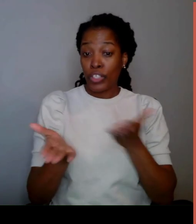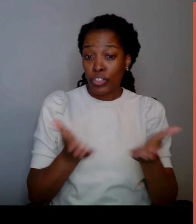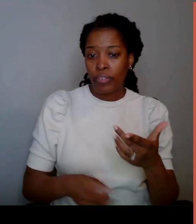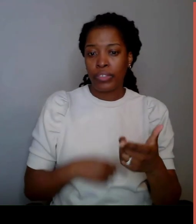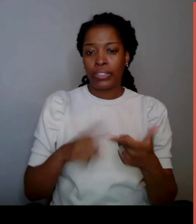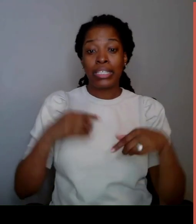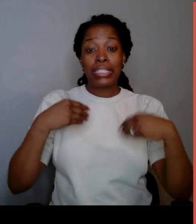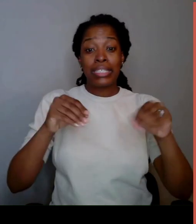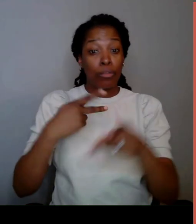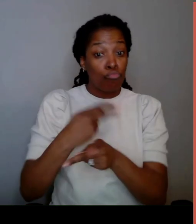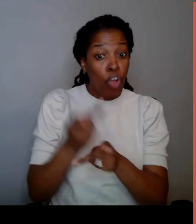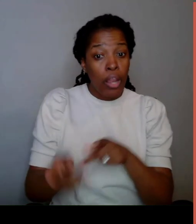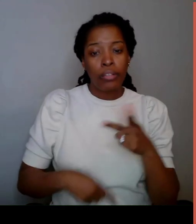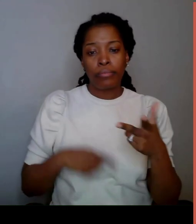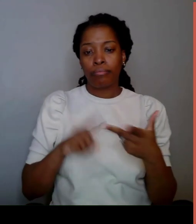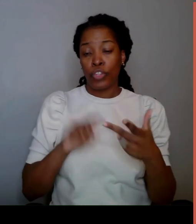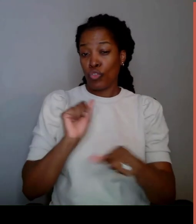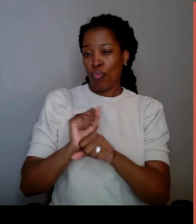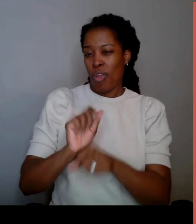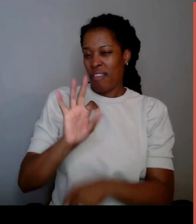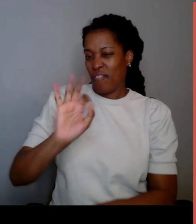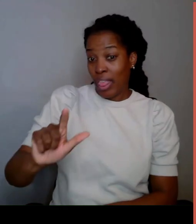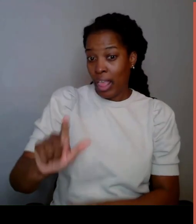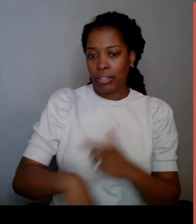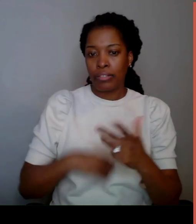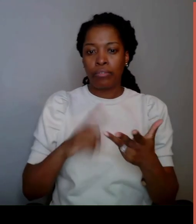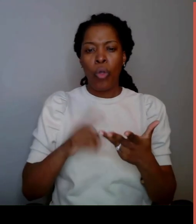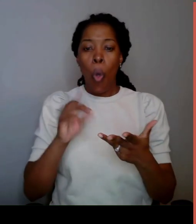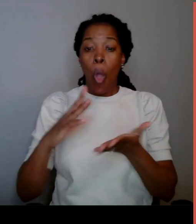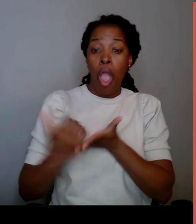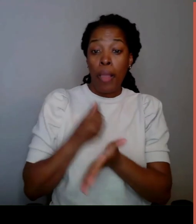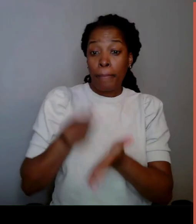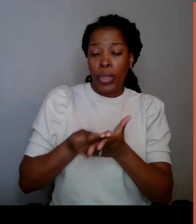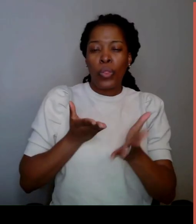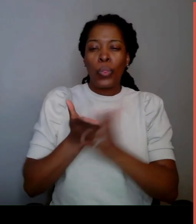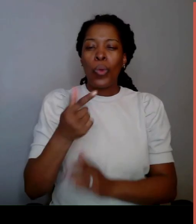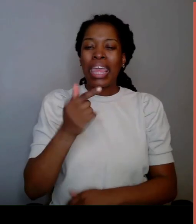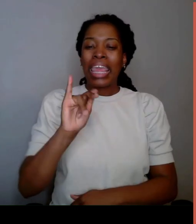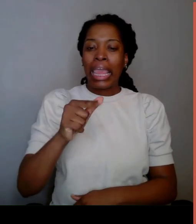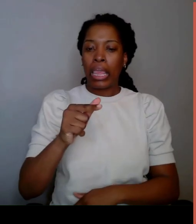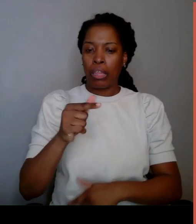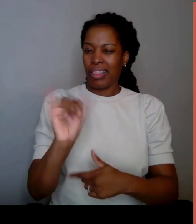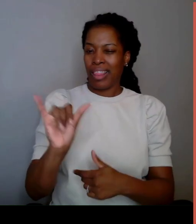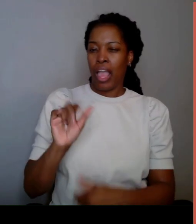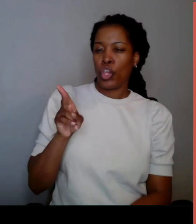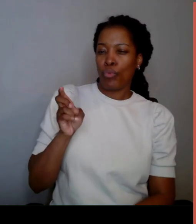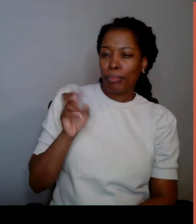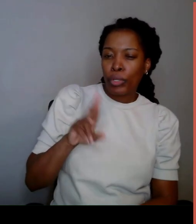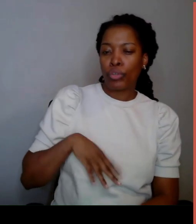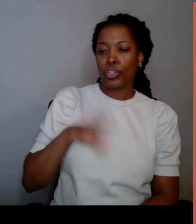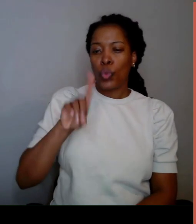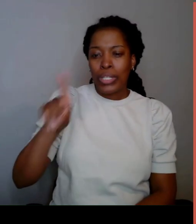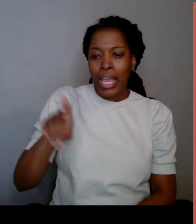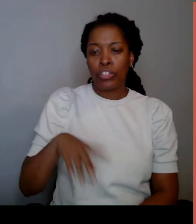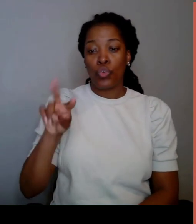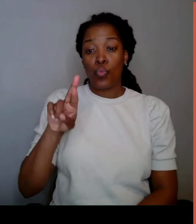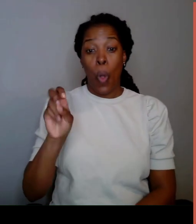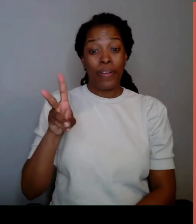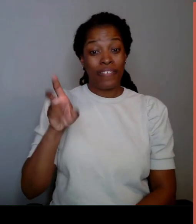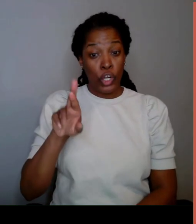or earning income through gig platforms like Uber, DoorDash, or Rover. self-employment provides flexibility and autonomy,